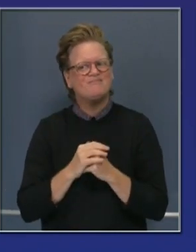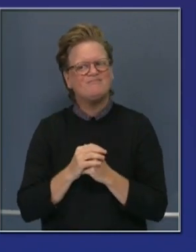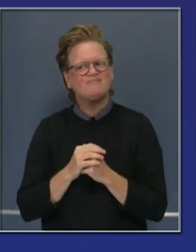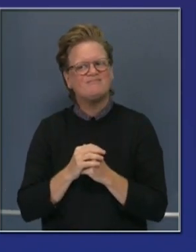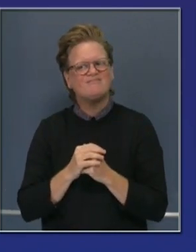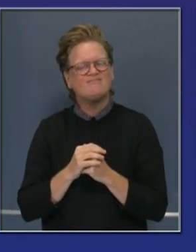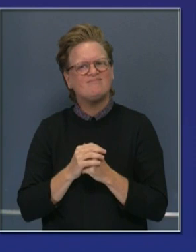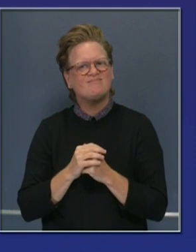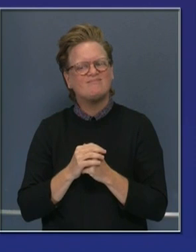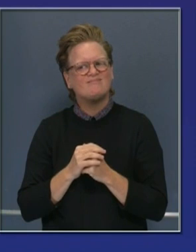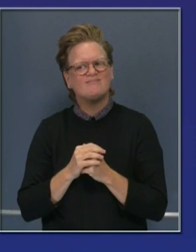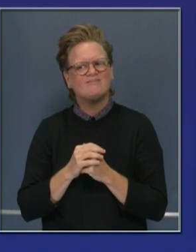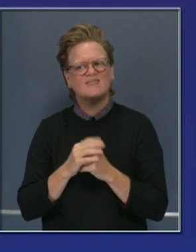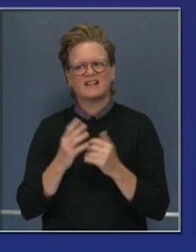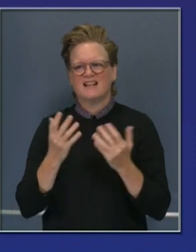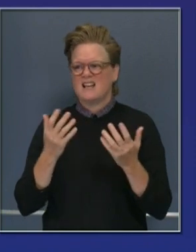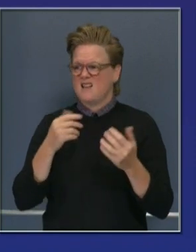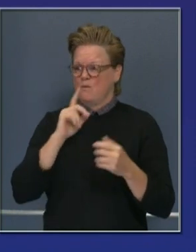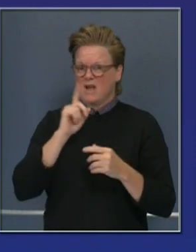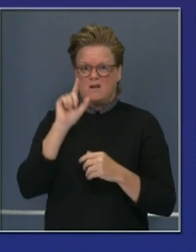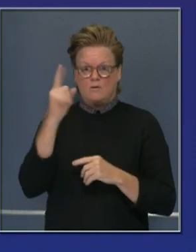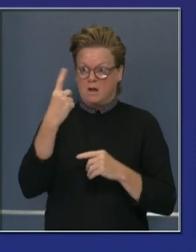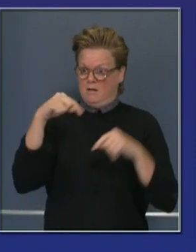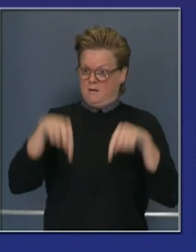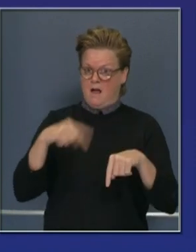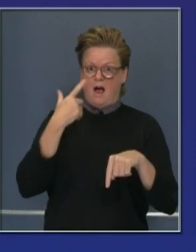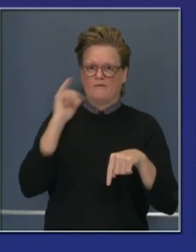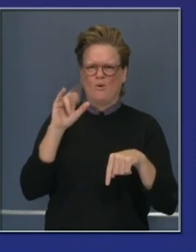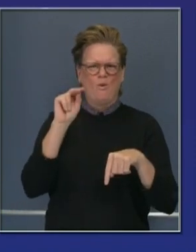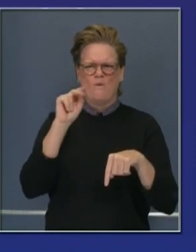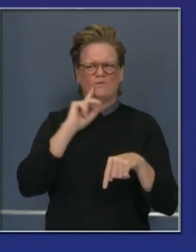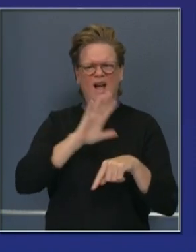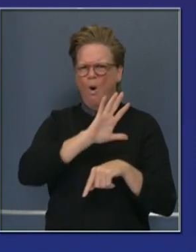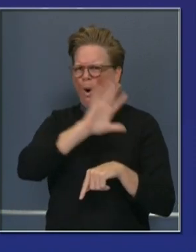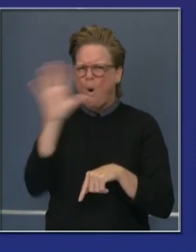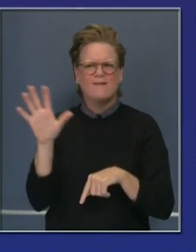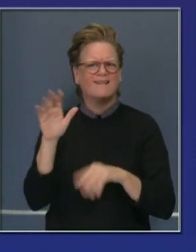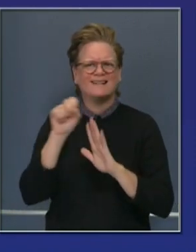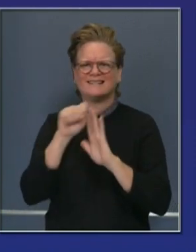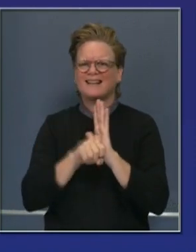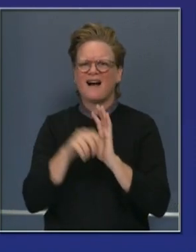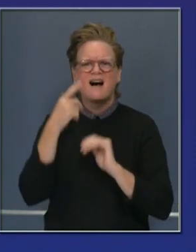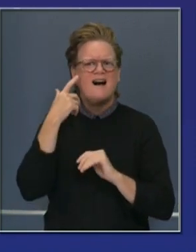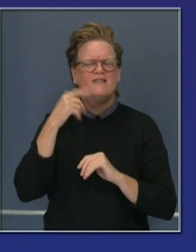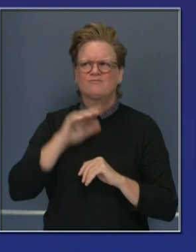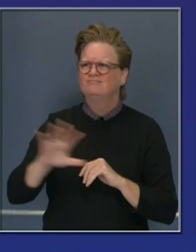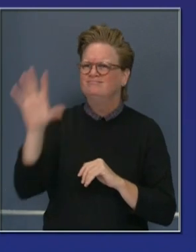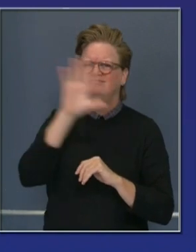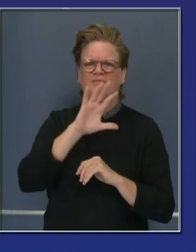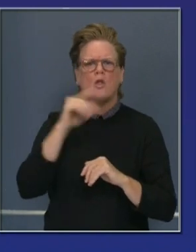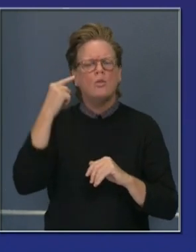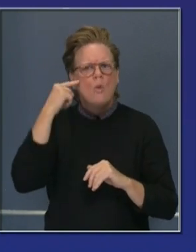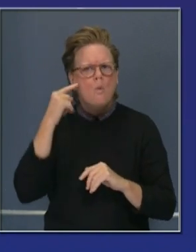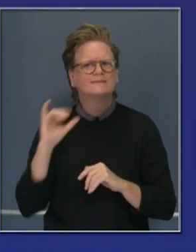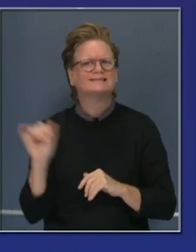HAVE OBVIOUSLY BEEN SUBSTITUTED BY DIFFERENT REALITY THAT NOT ONLY WE HAVE EXPERIENCED HERE IN THE STATE OF CALIFORNIA BUT